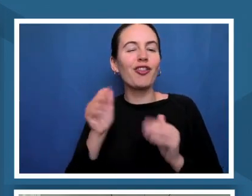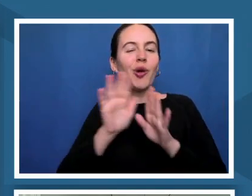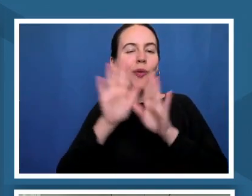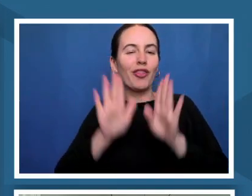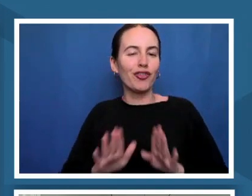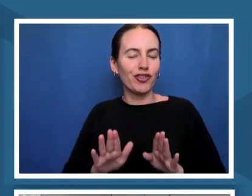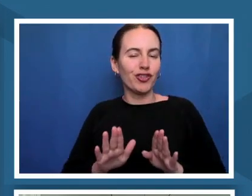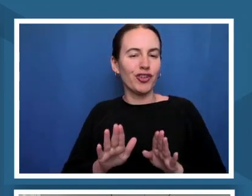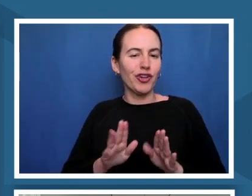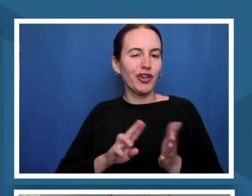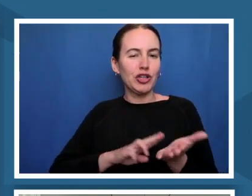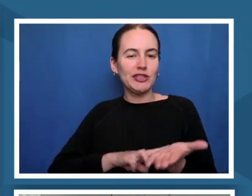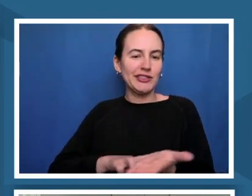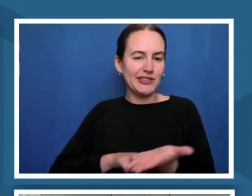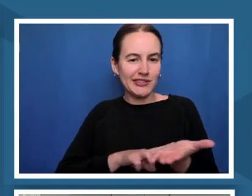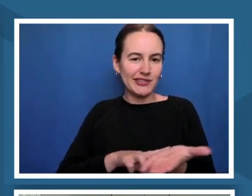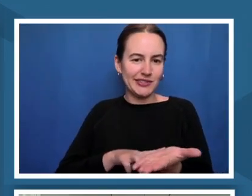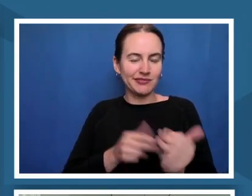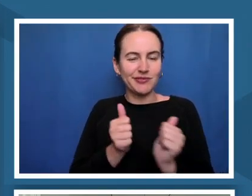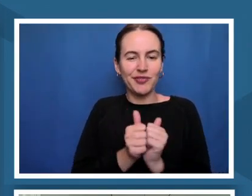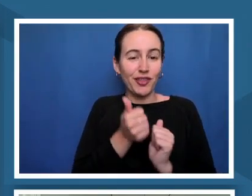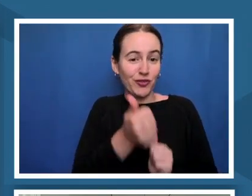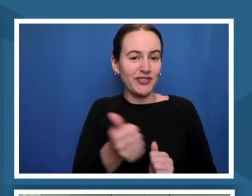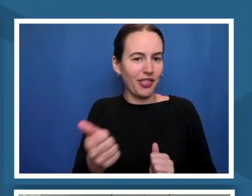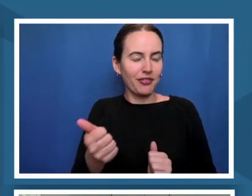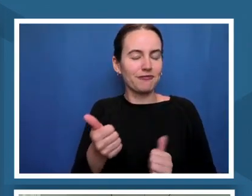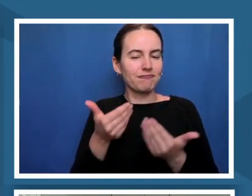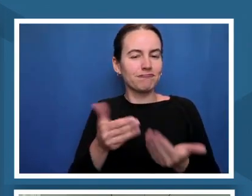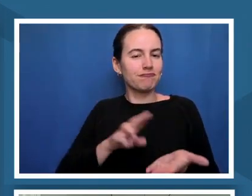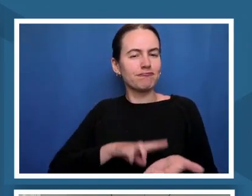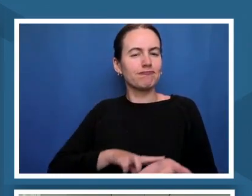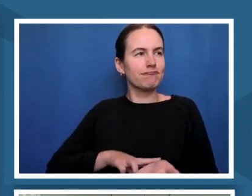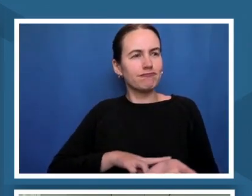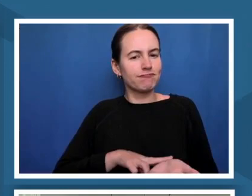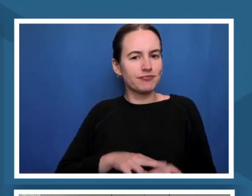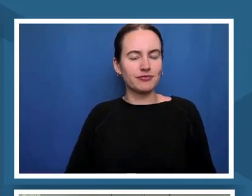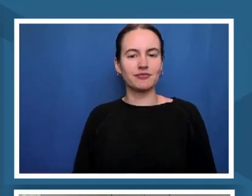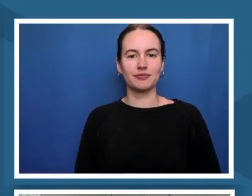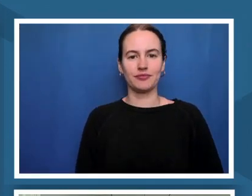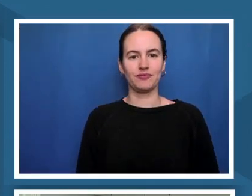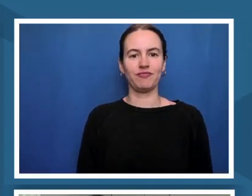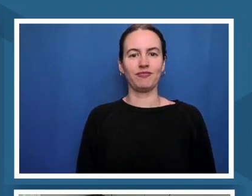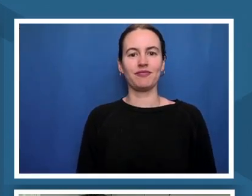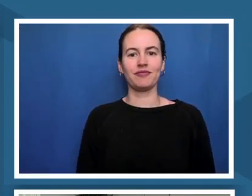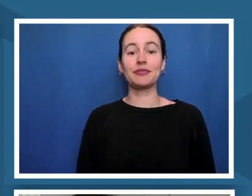so checking in with yourself